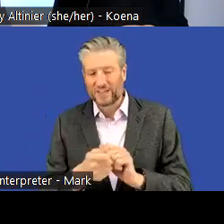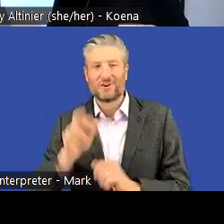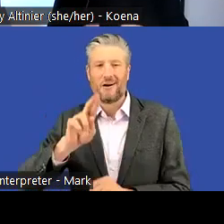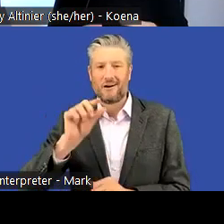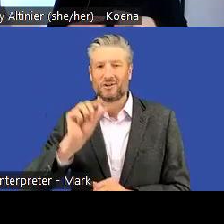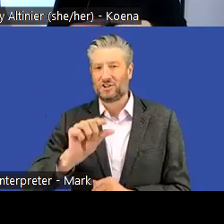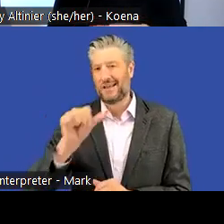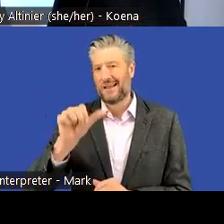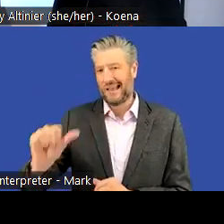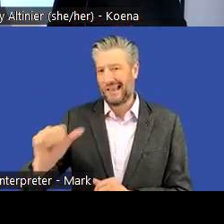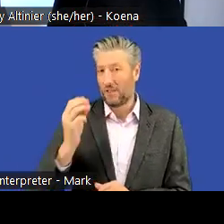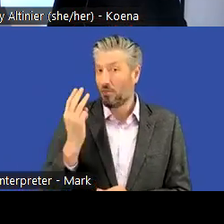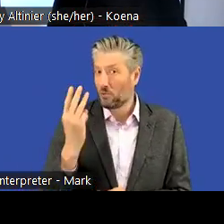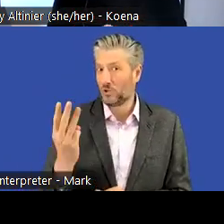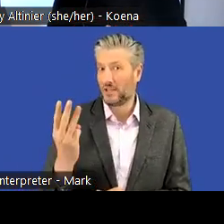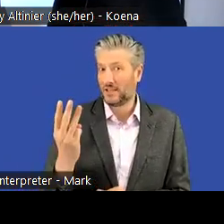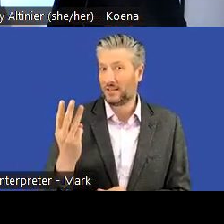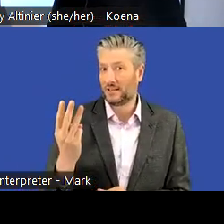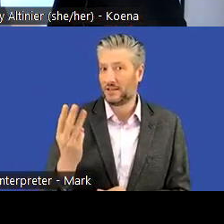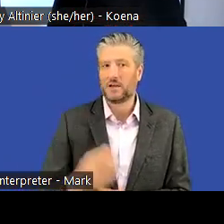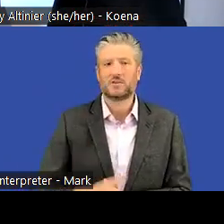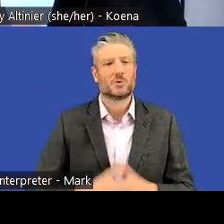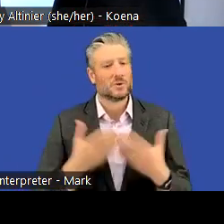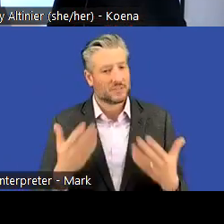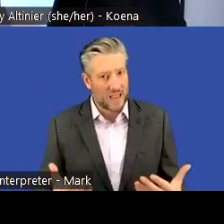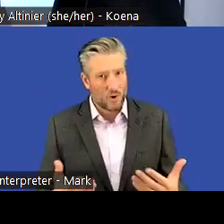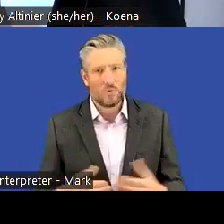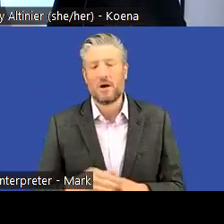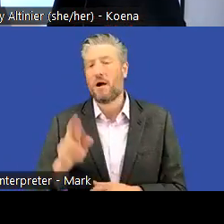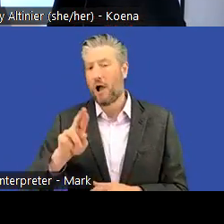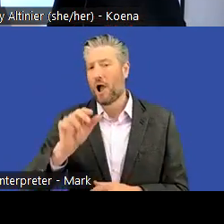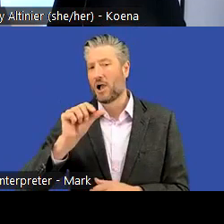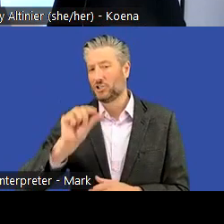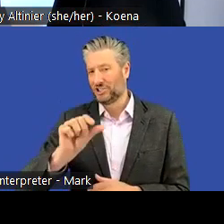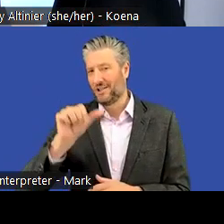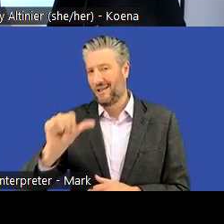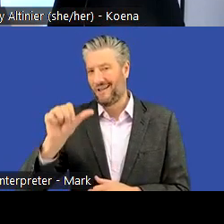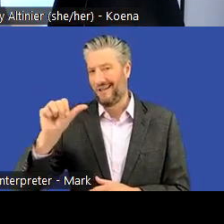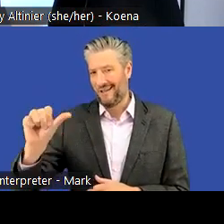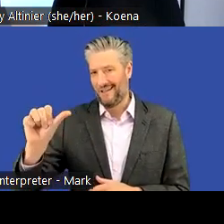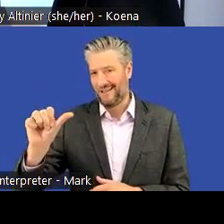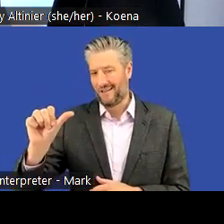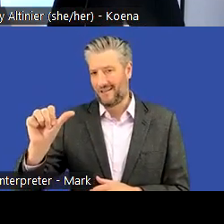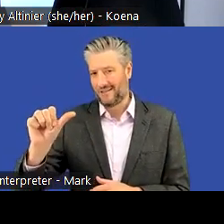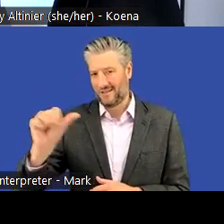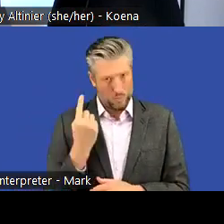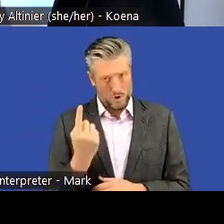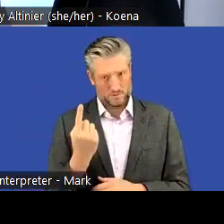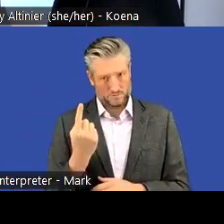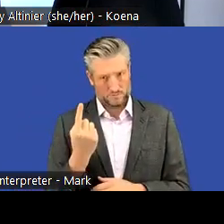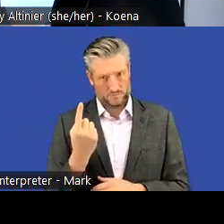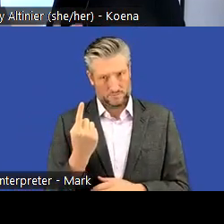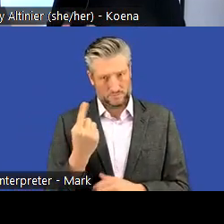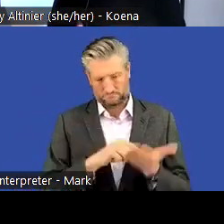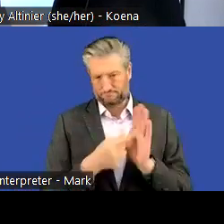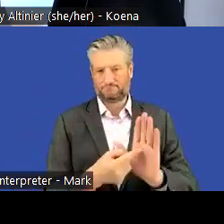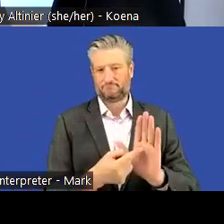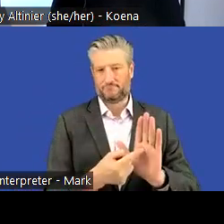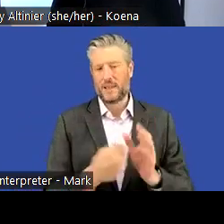So we have a lot of people who are trained to use these guidelines.